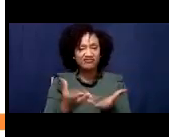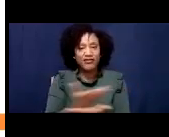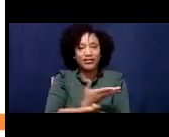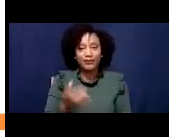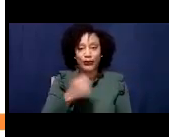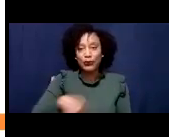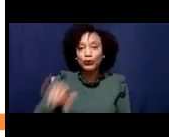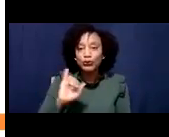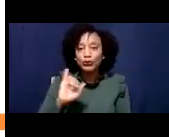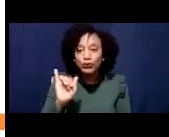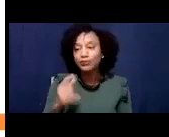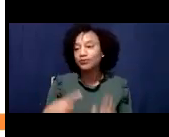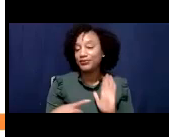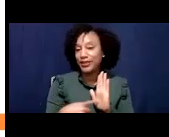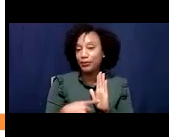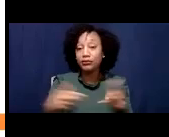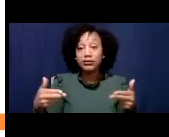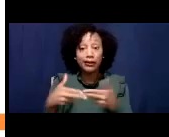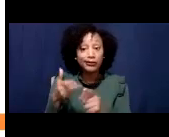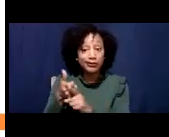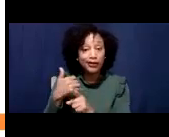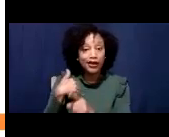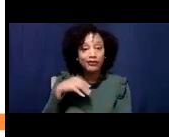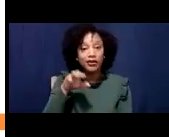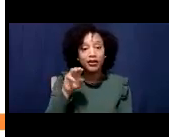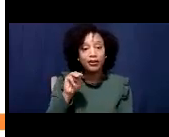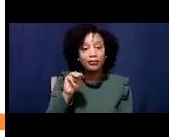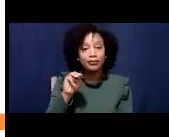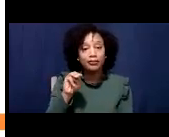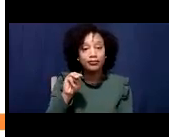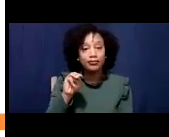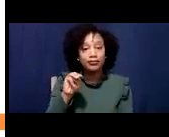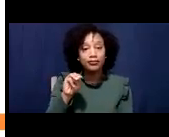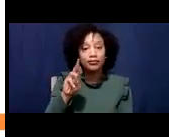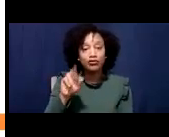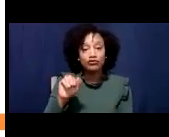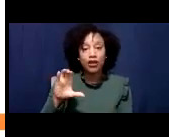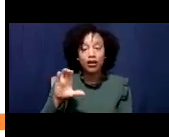For example, this slide contains the MRAC logo which says Metro Regional Arts Council